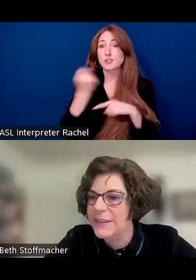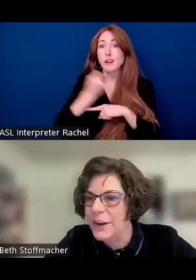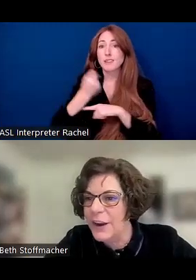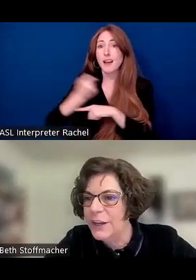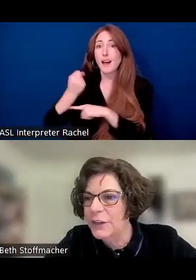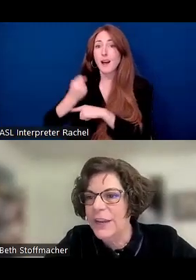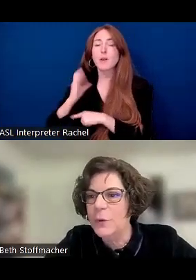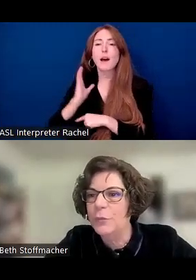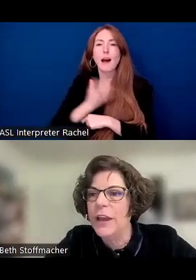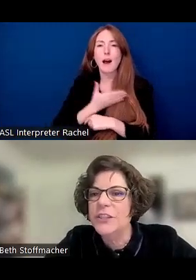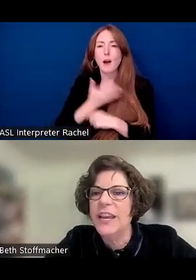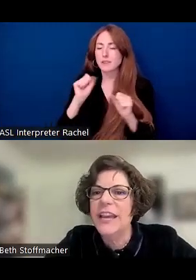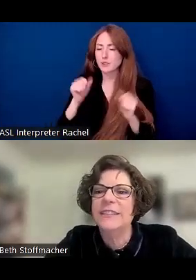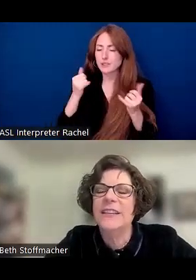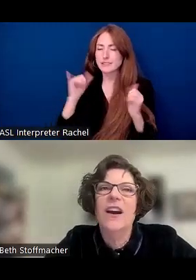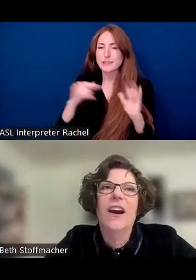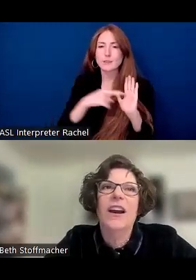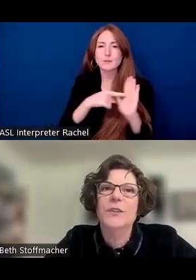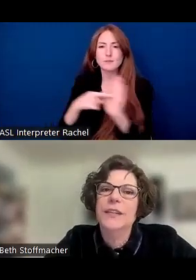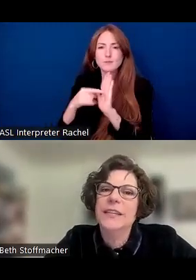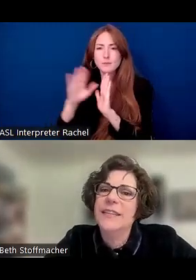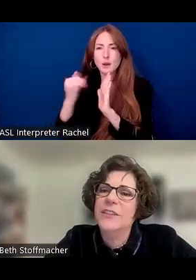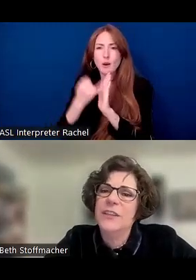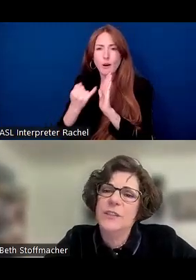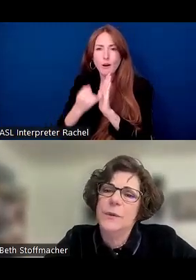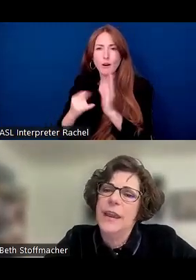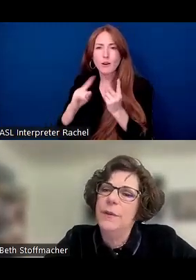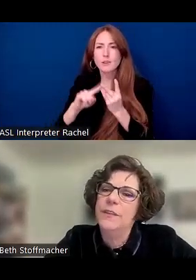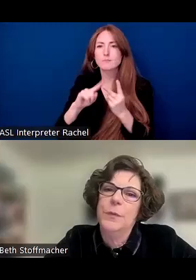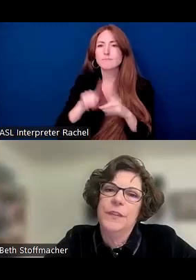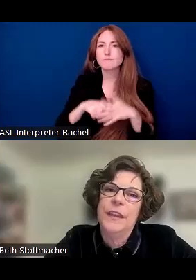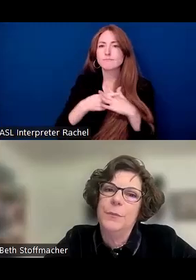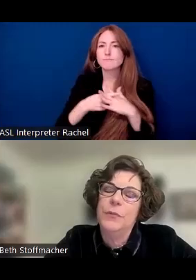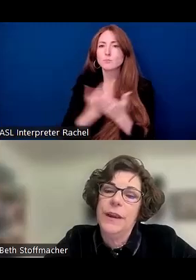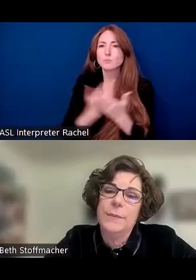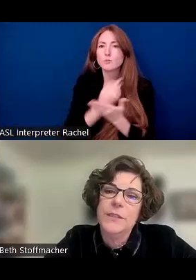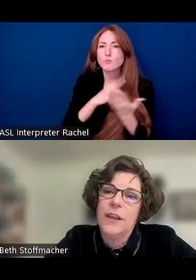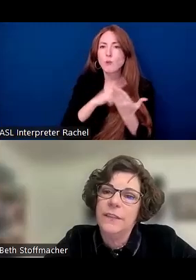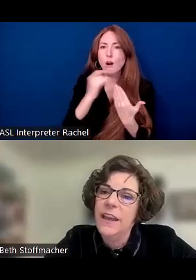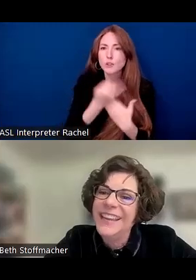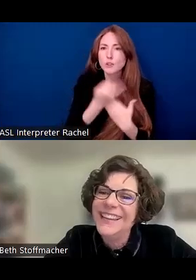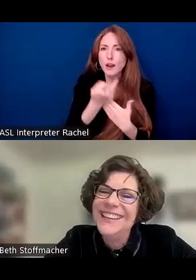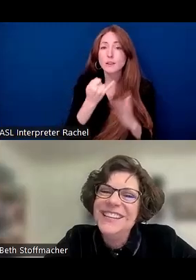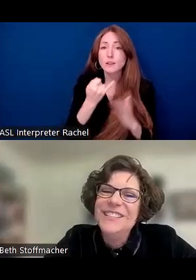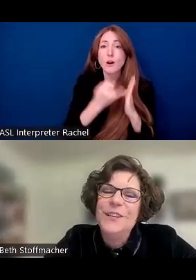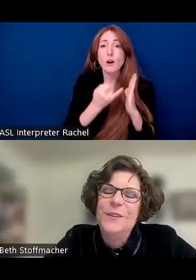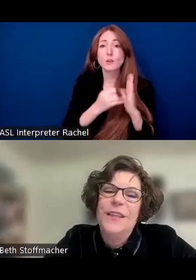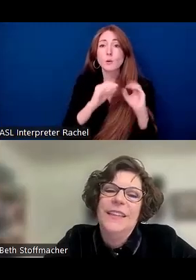their art, create new projects. Arts organizations were able to put their programs online so that